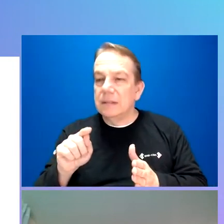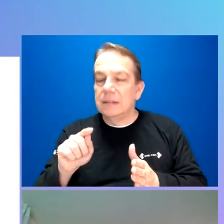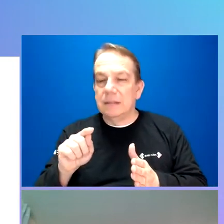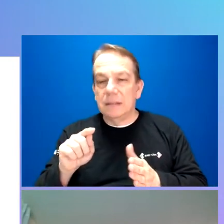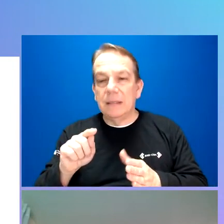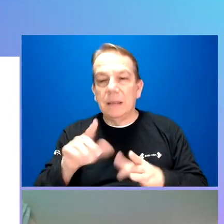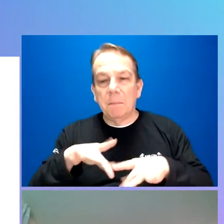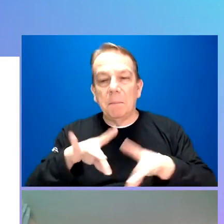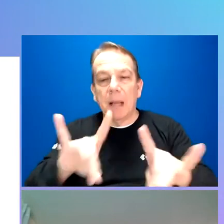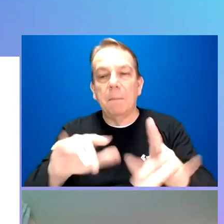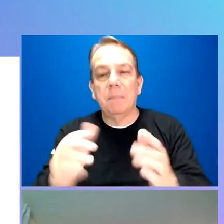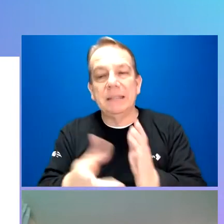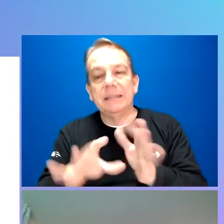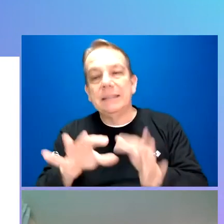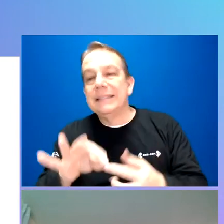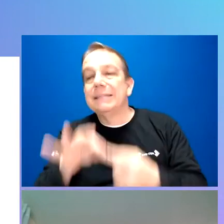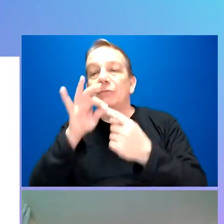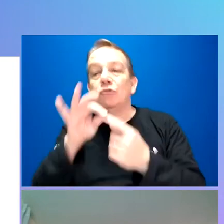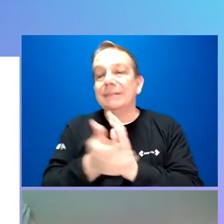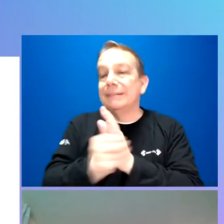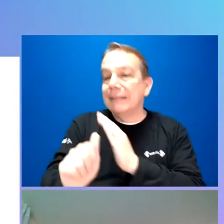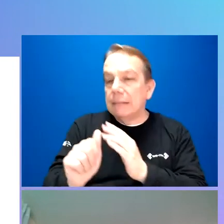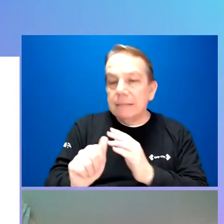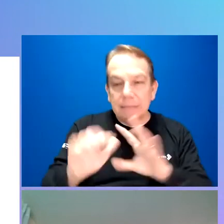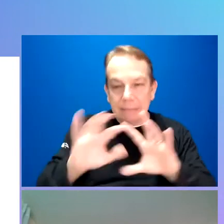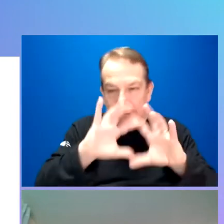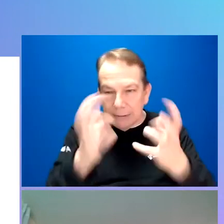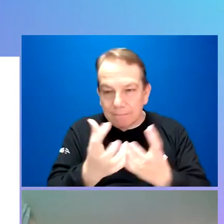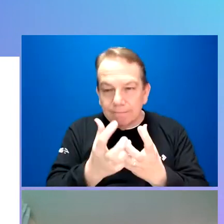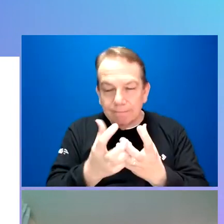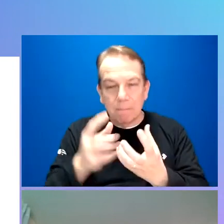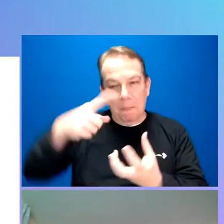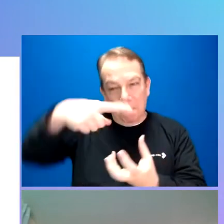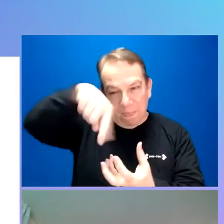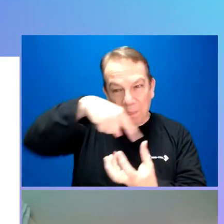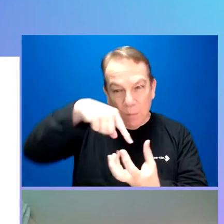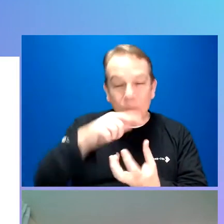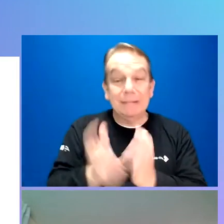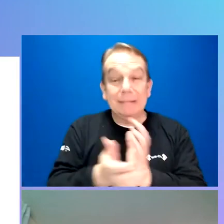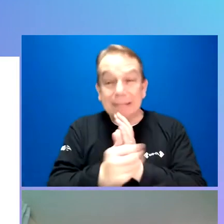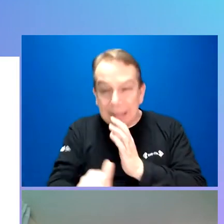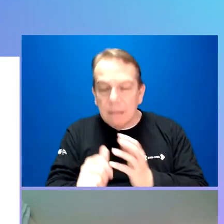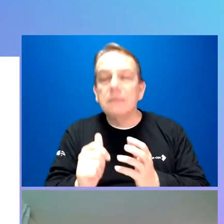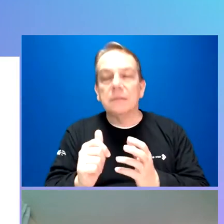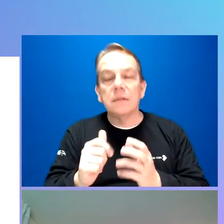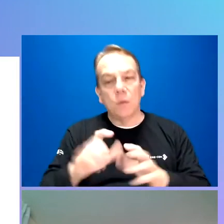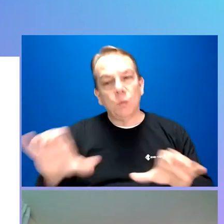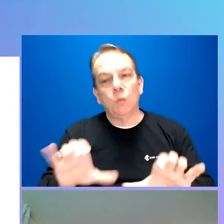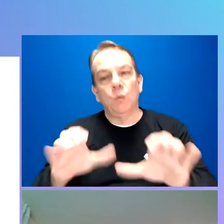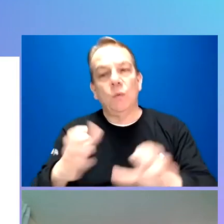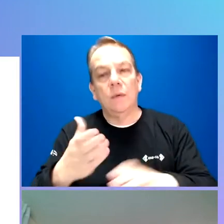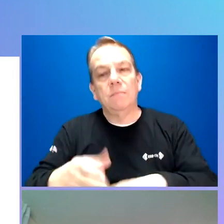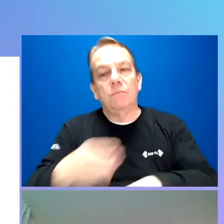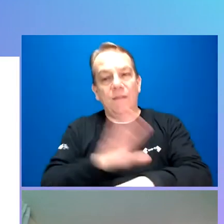accessibility. So that they can perform to their best of their